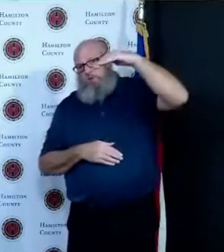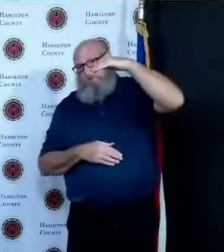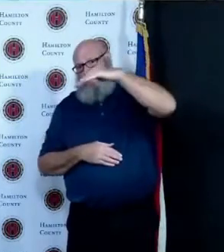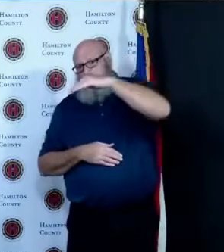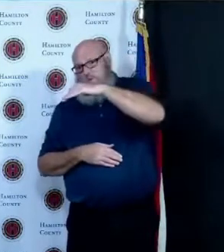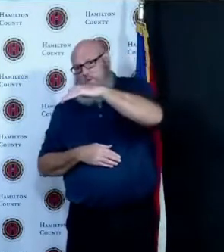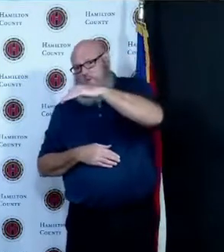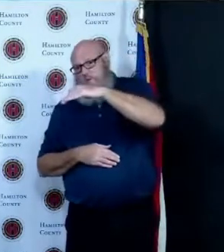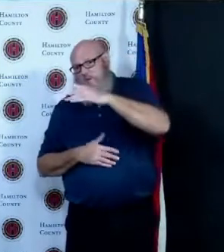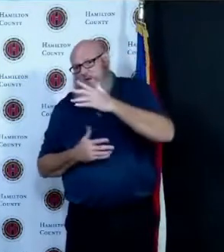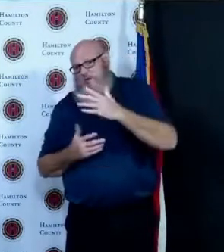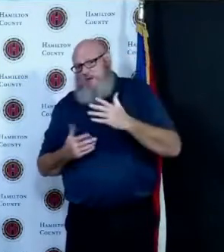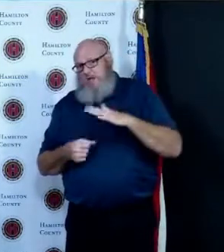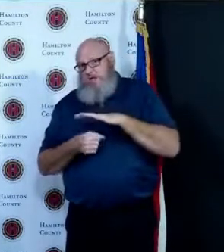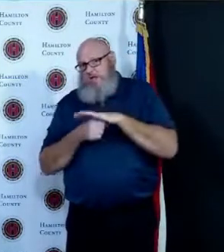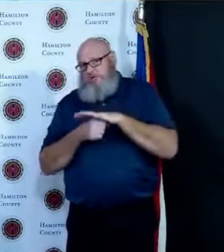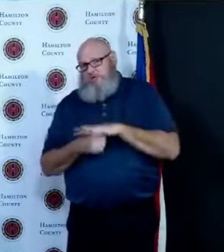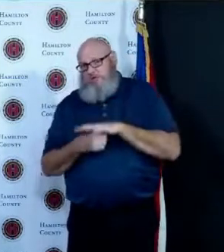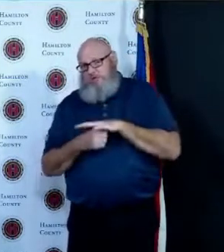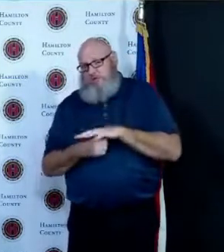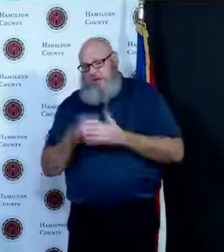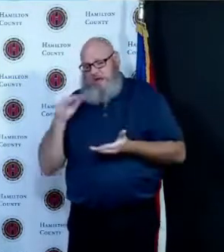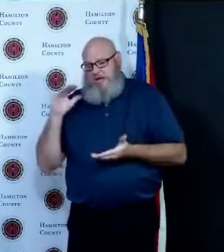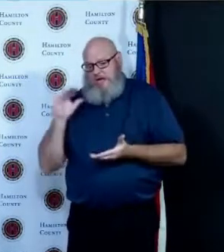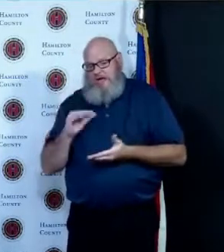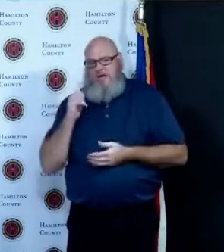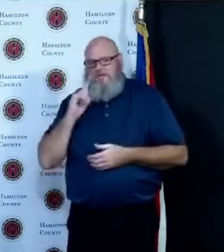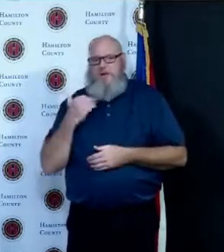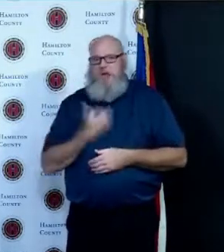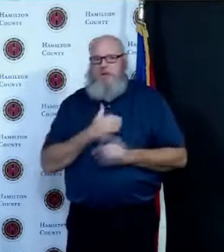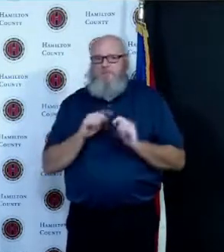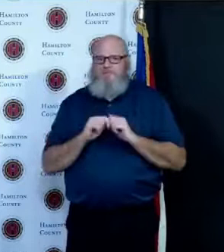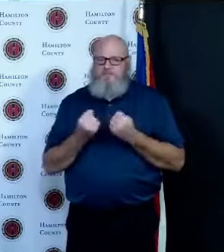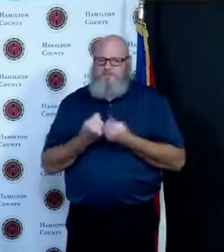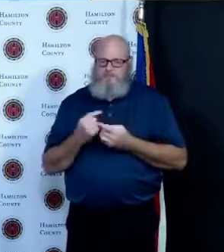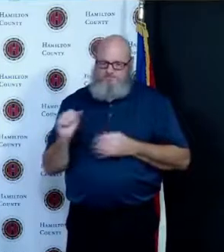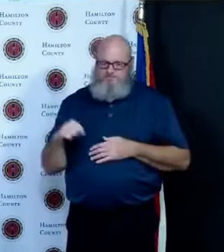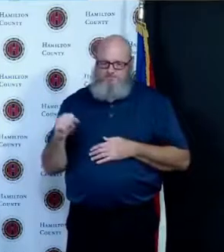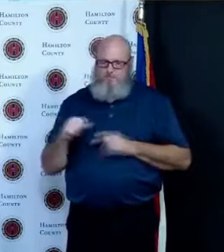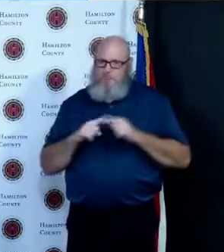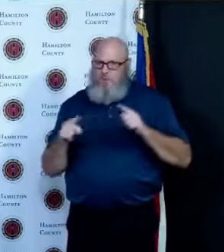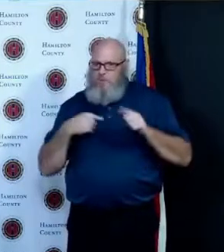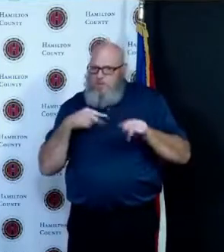as cases now are about what I think I said about 150 to 200 less than they were on December 10th